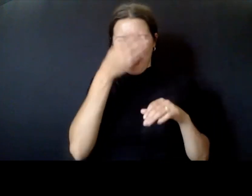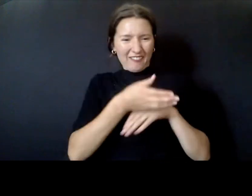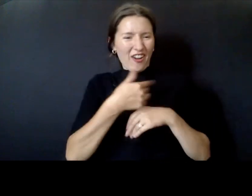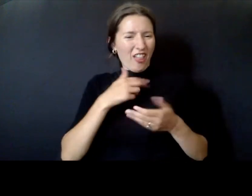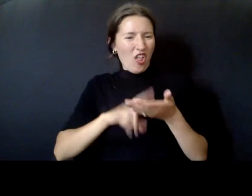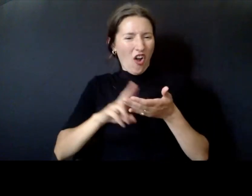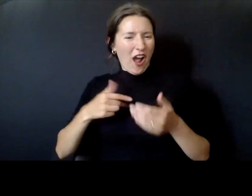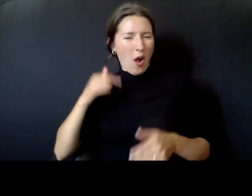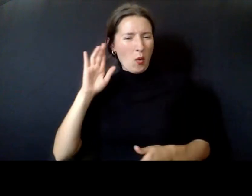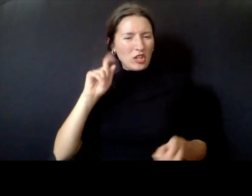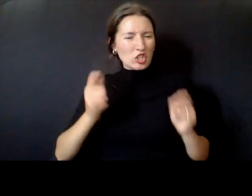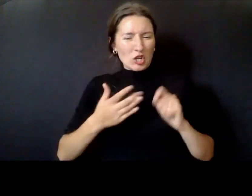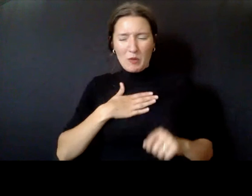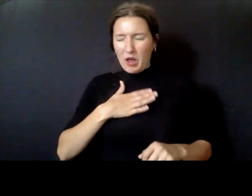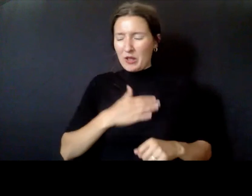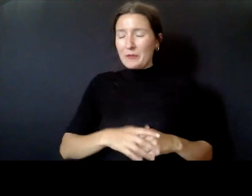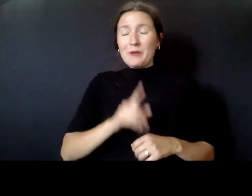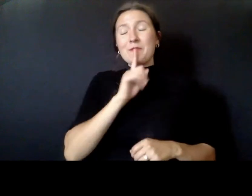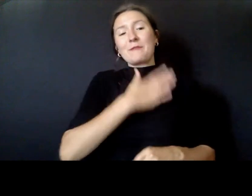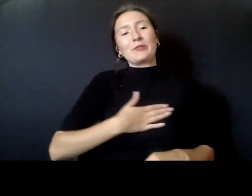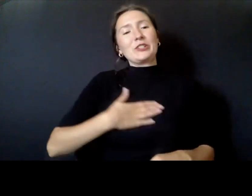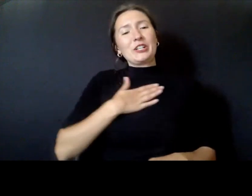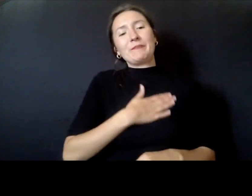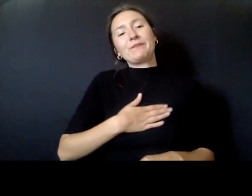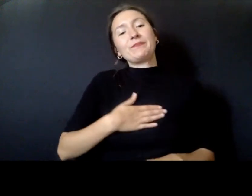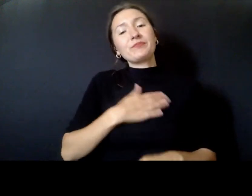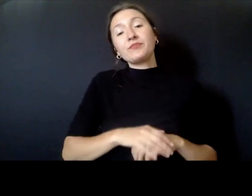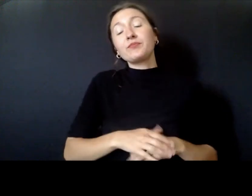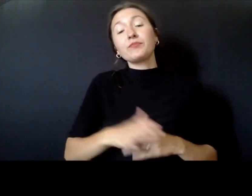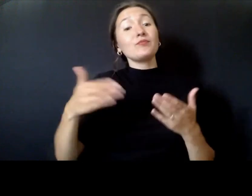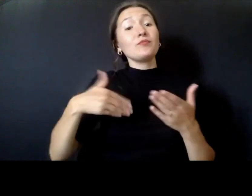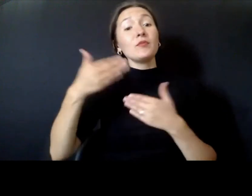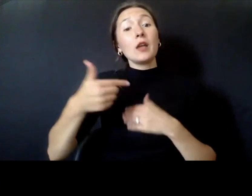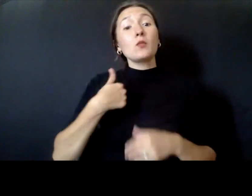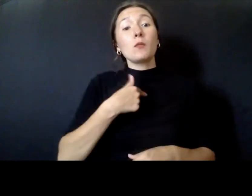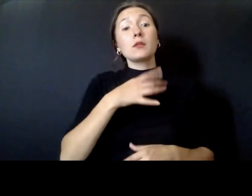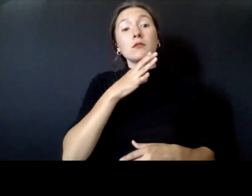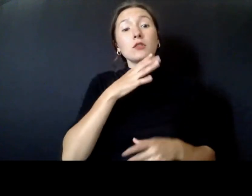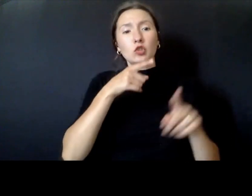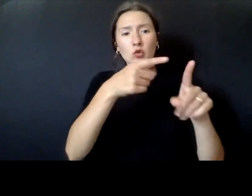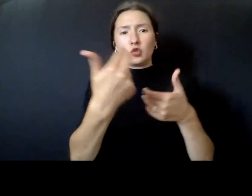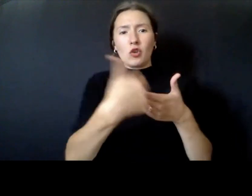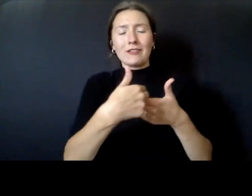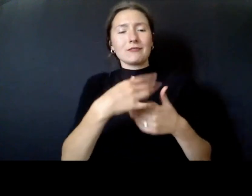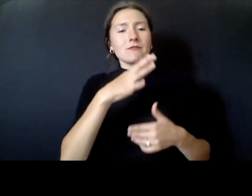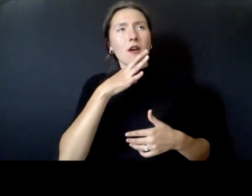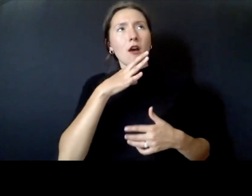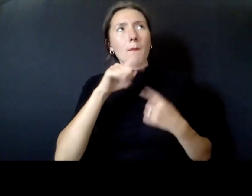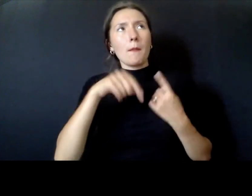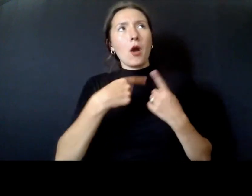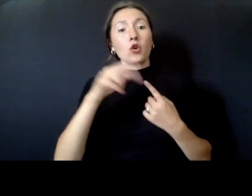in a couple hours right yeah in about two hours so i'll try my best okay and next up we've got amy